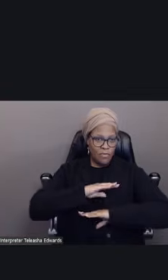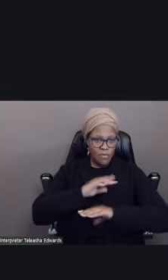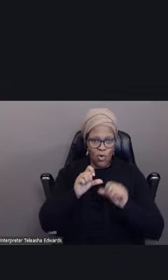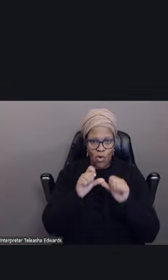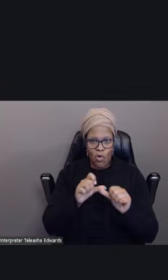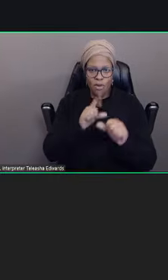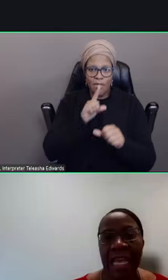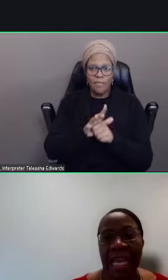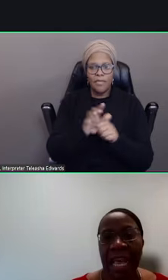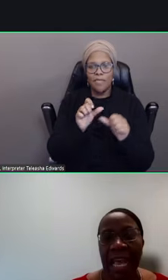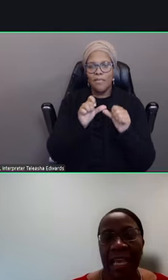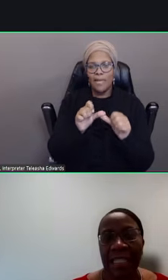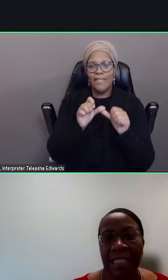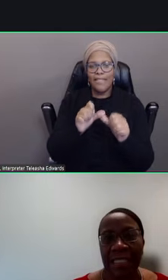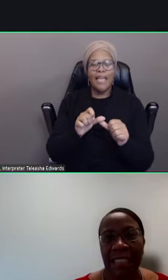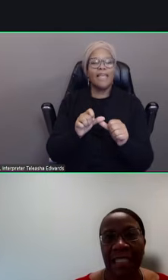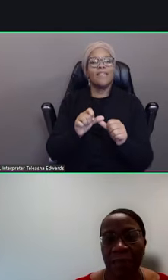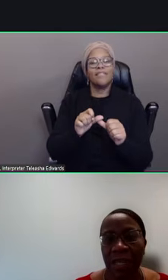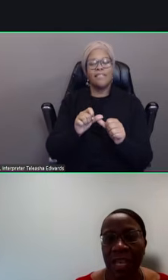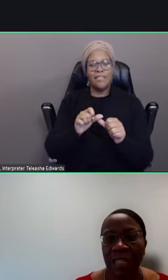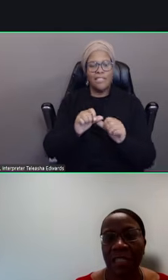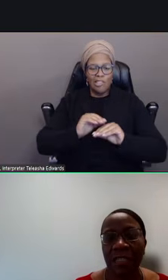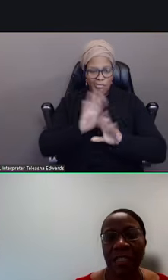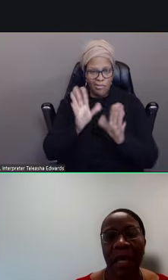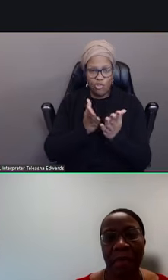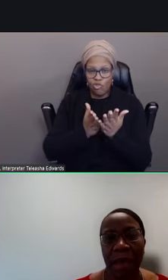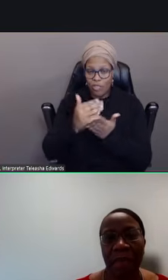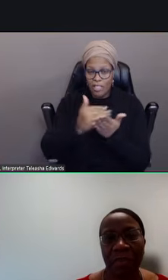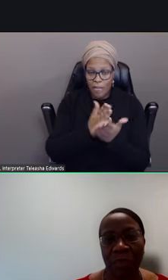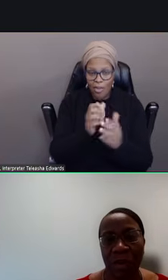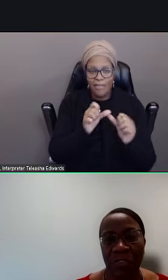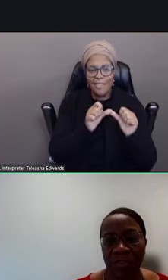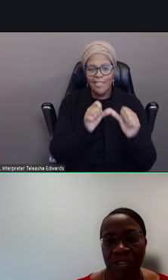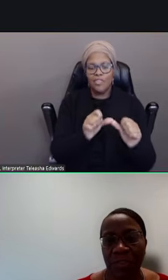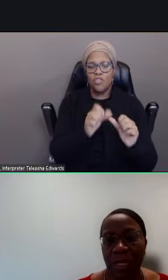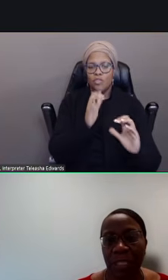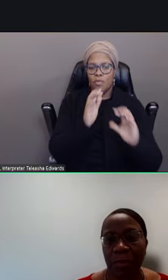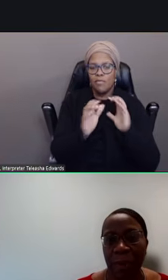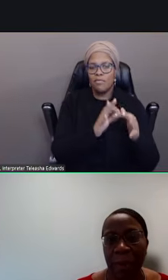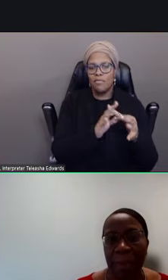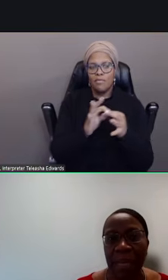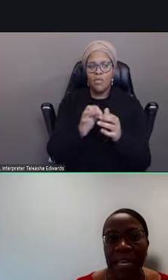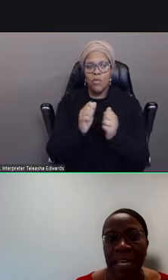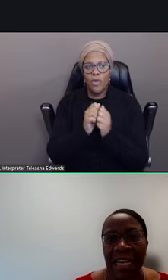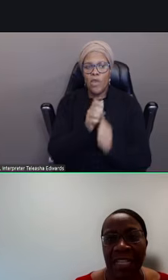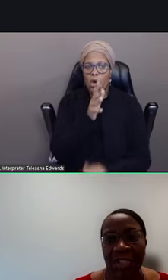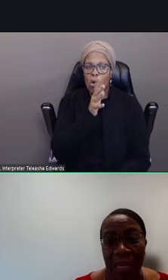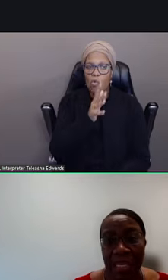transparent and consistent communication about the Rural Health Transformation Program. Joining